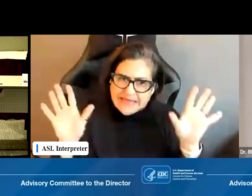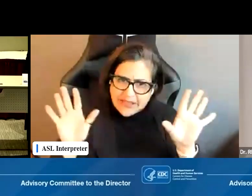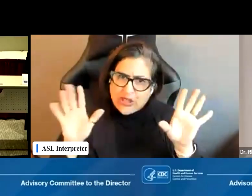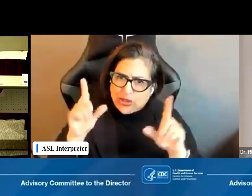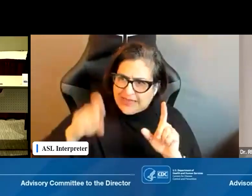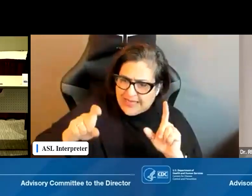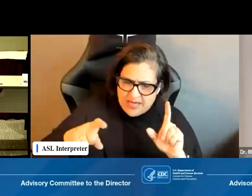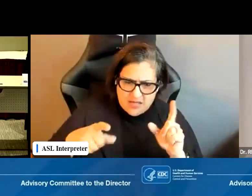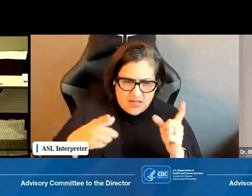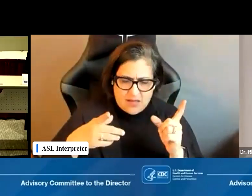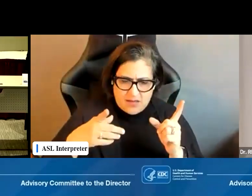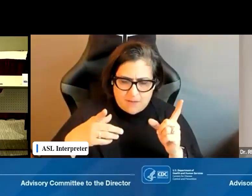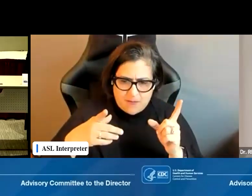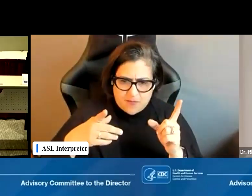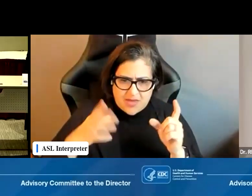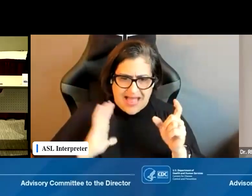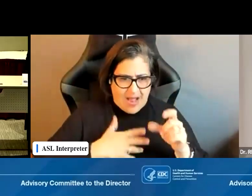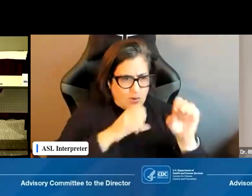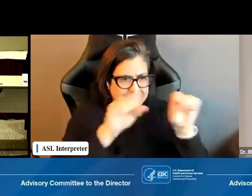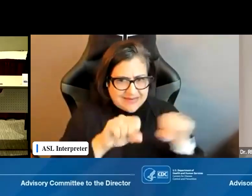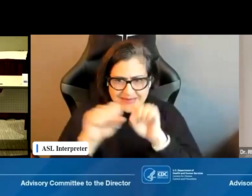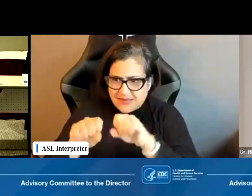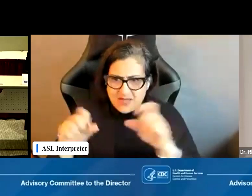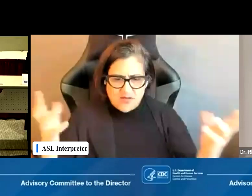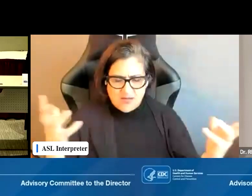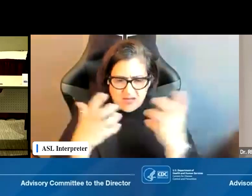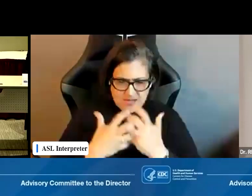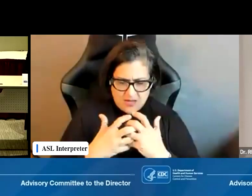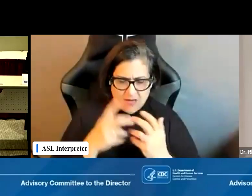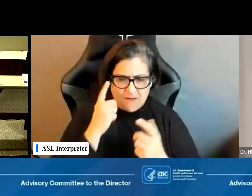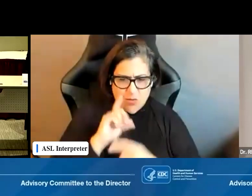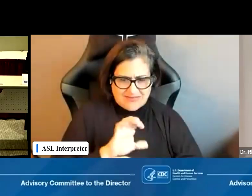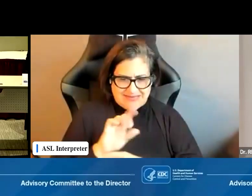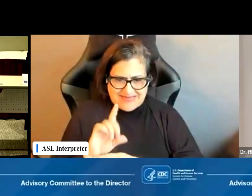that really benefit the whole agency and the nation and not just doing things because that's the way they've always been done.